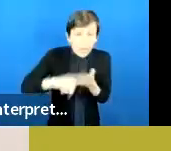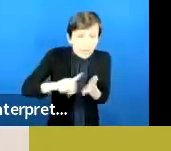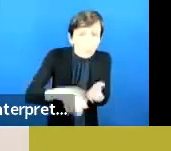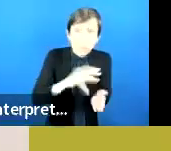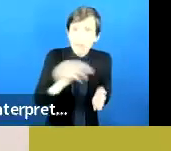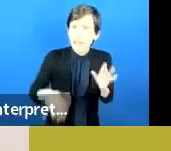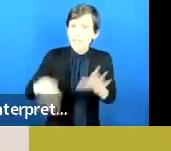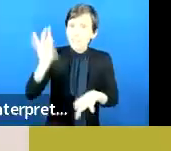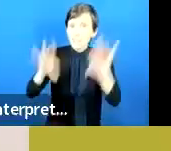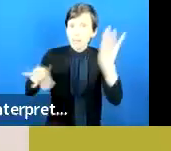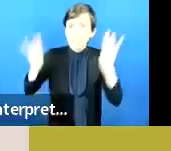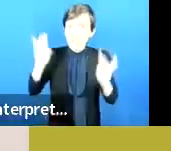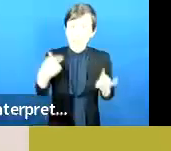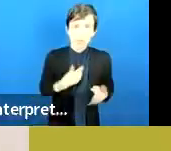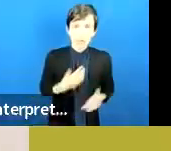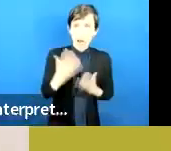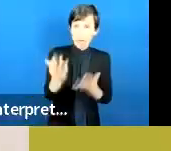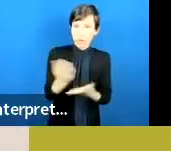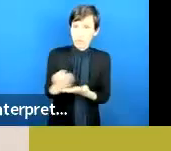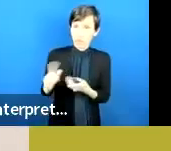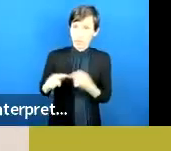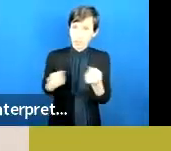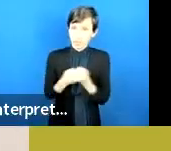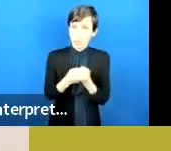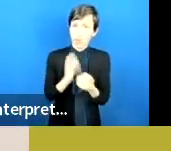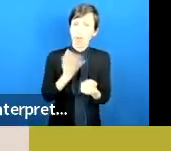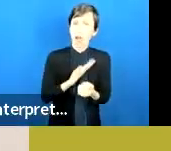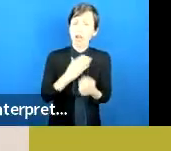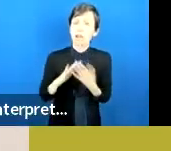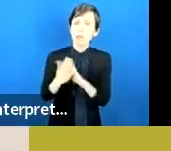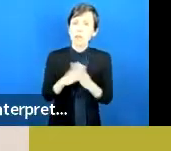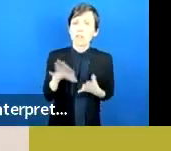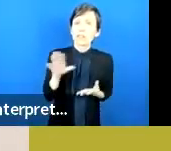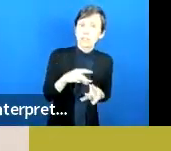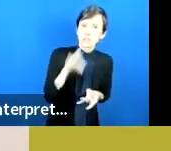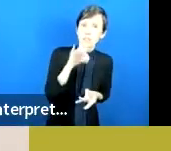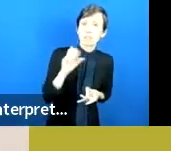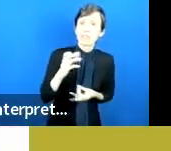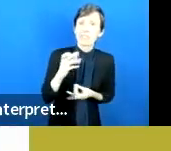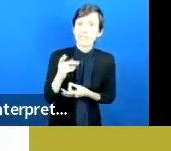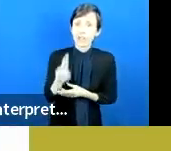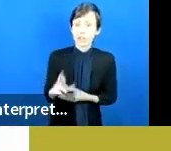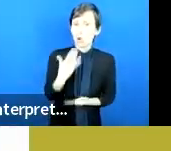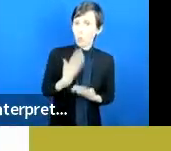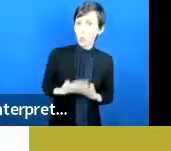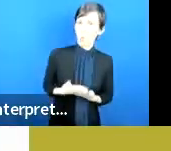We offer resources that support our community, spiritual, secular, and religious wellbeing, like reflection rooms